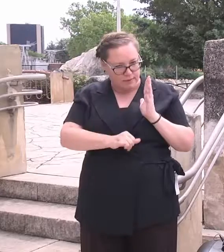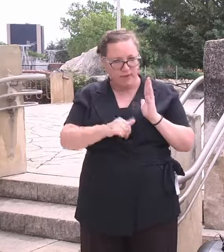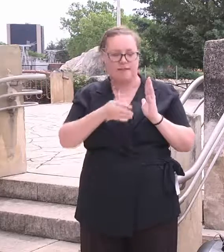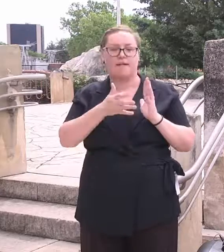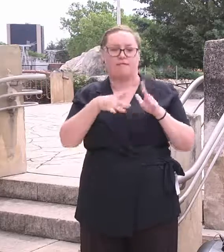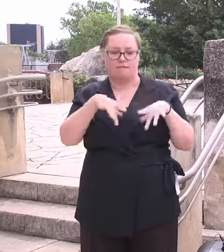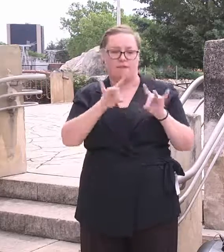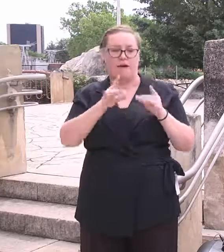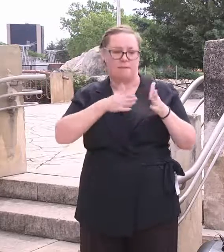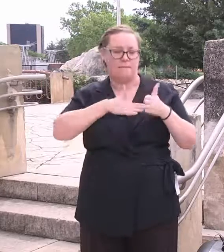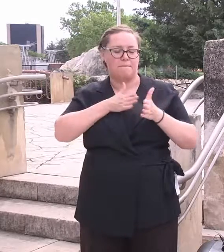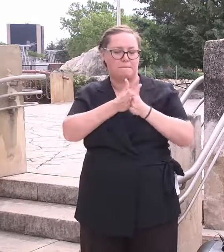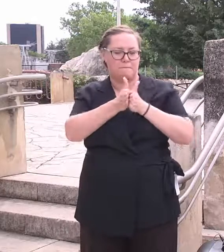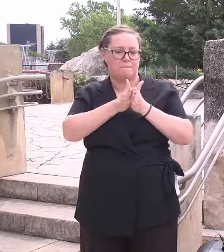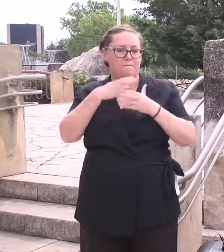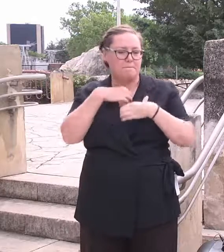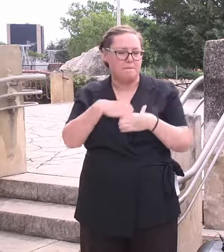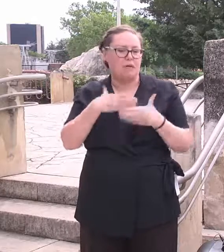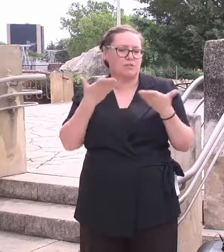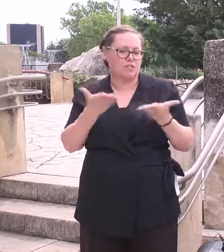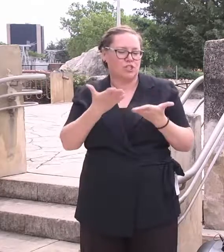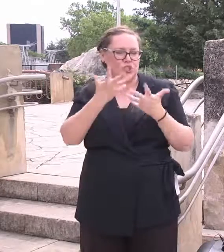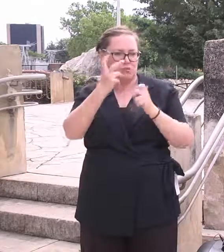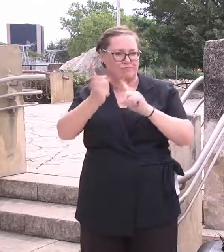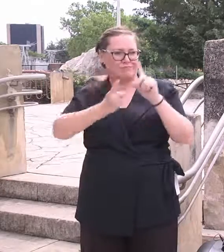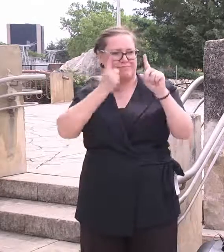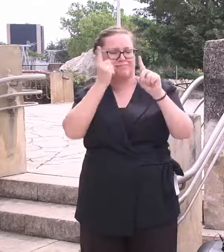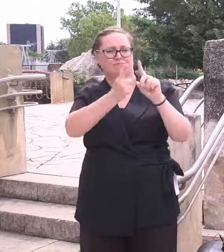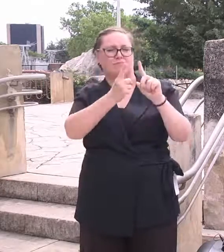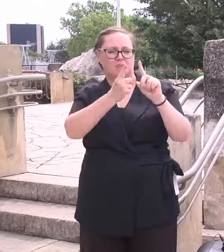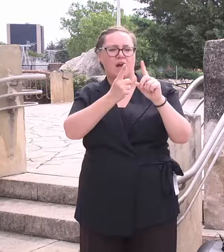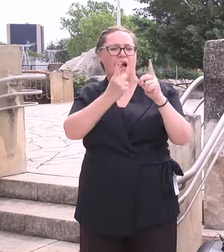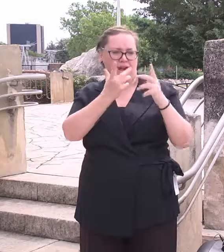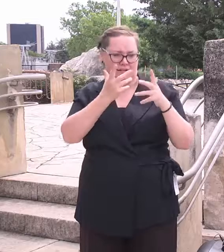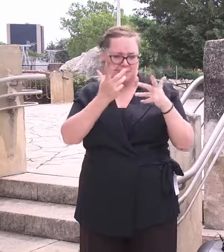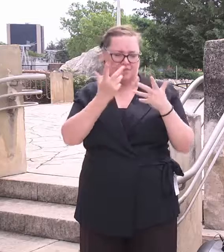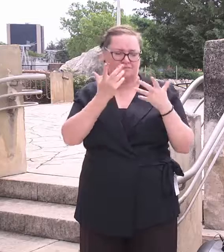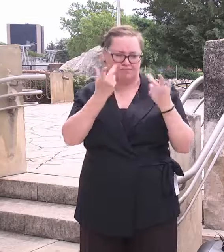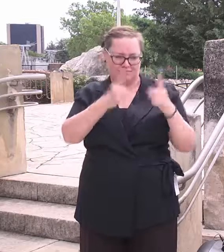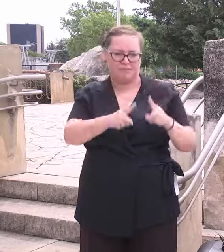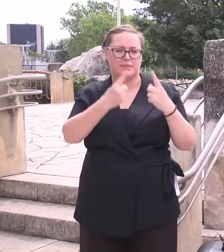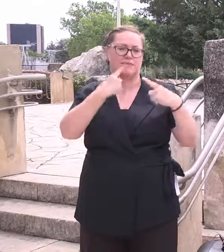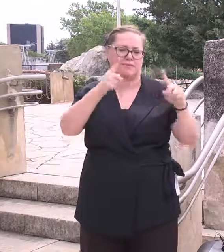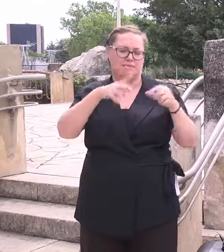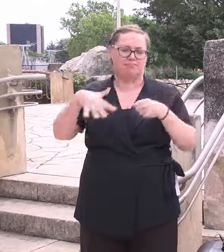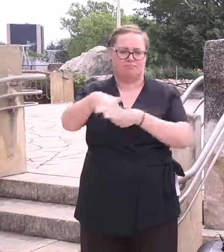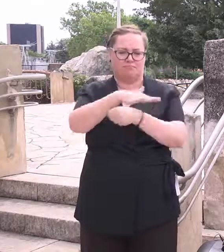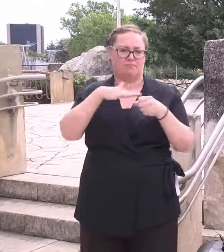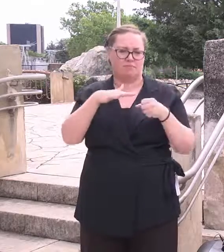establish their goals and provide opportunities for success for those young people um it could be